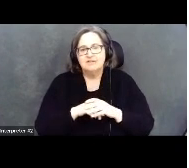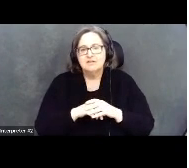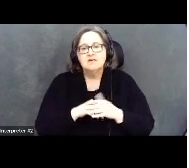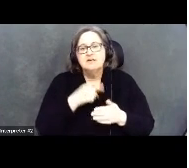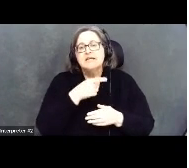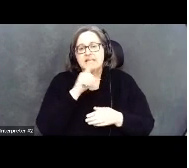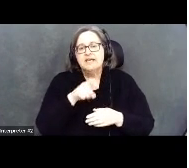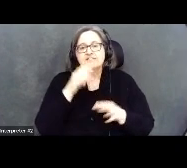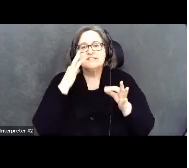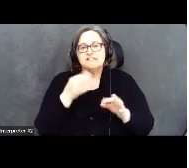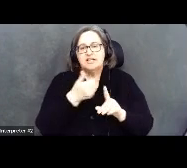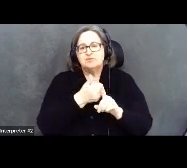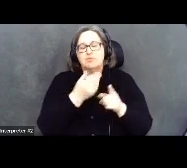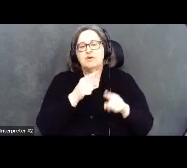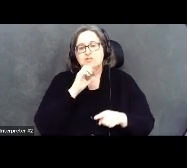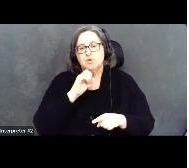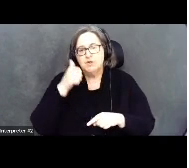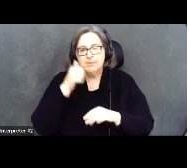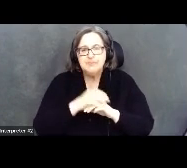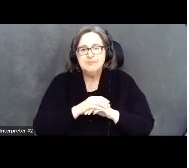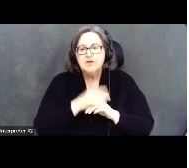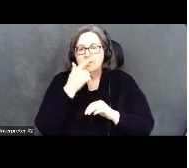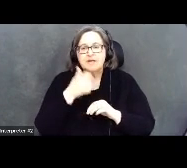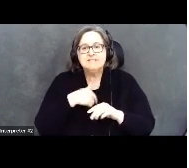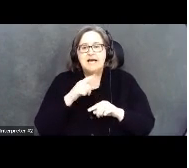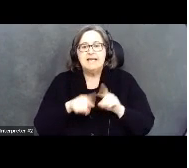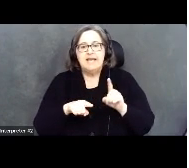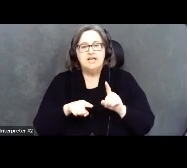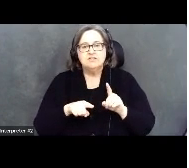decision for him when he is older. I just can't take everything away from this kid.